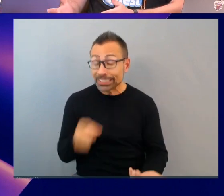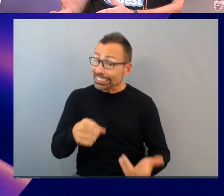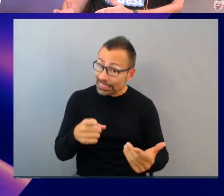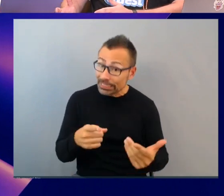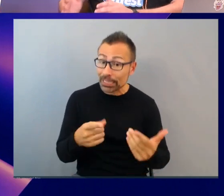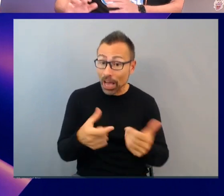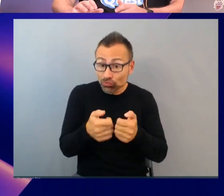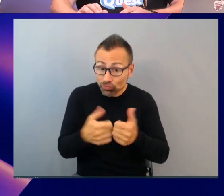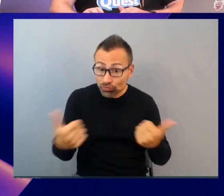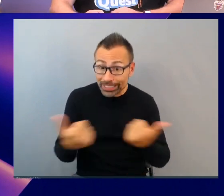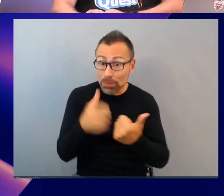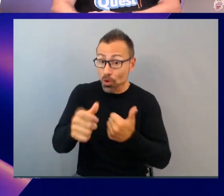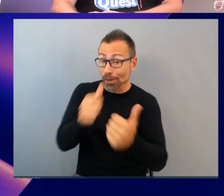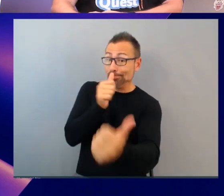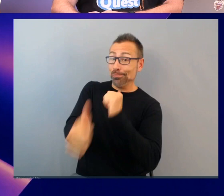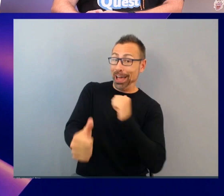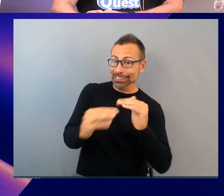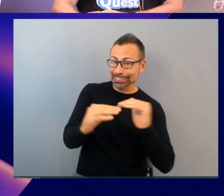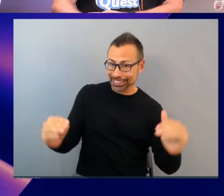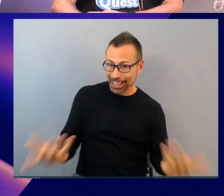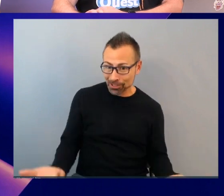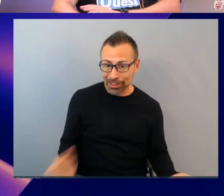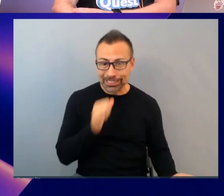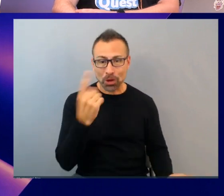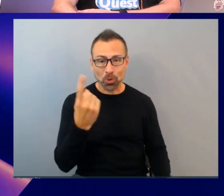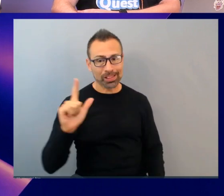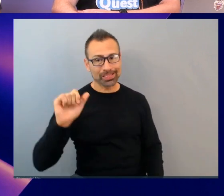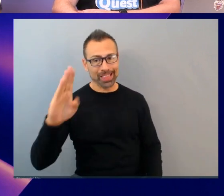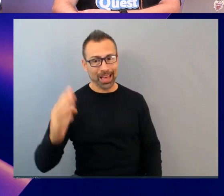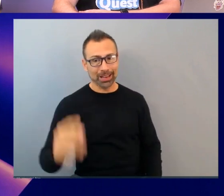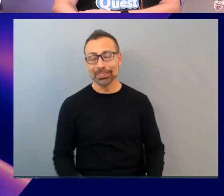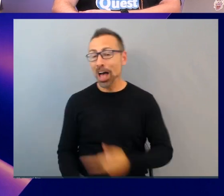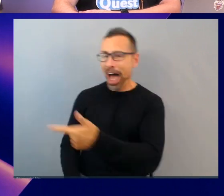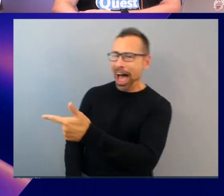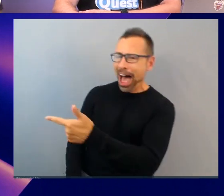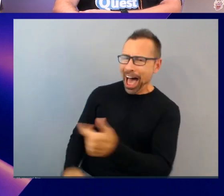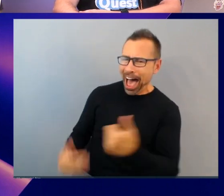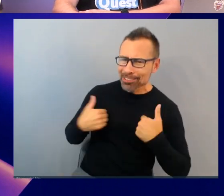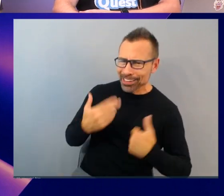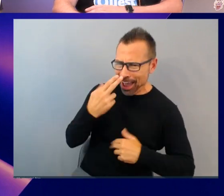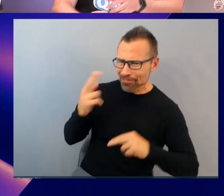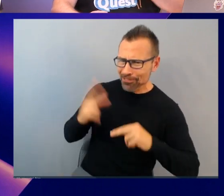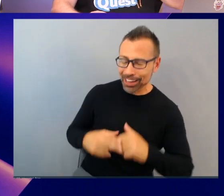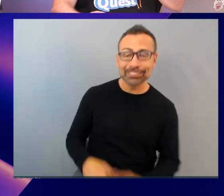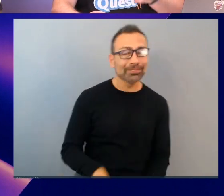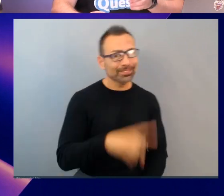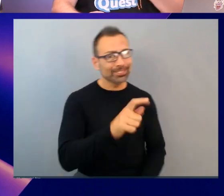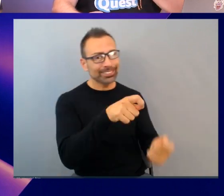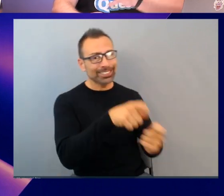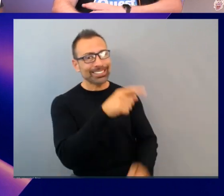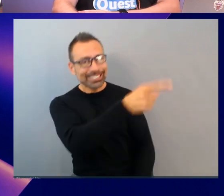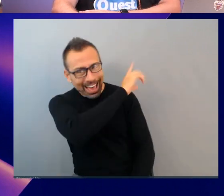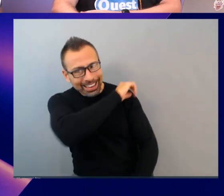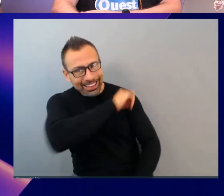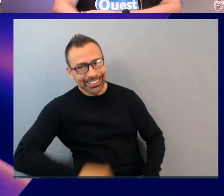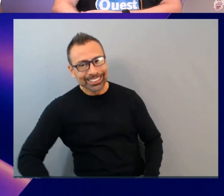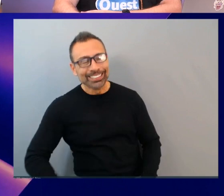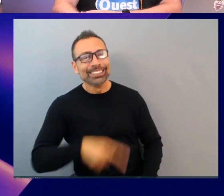doing the lab, yeah. - And have fun. Exactly. So you follow step by step instructions represented by the sidebar on the game.